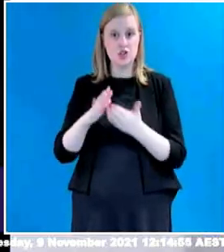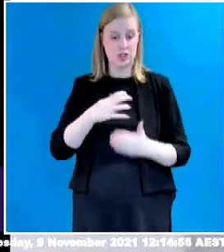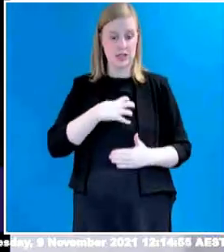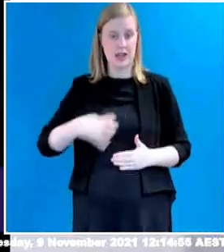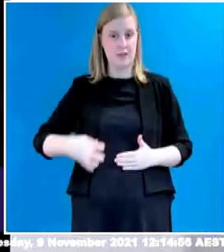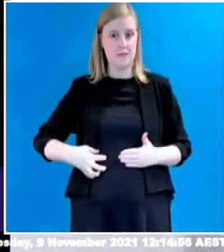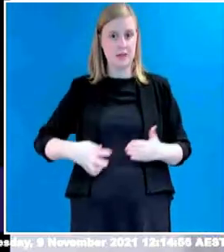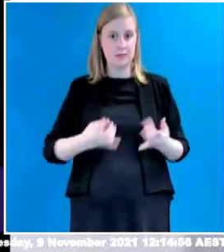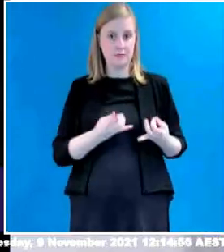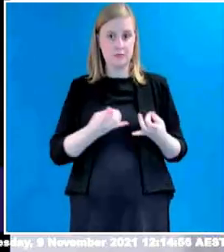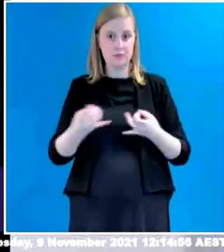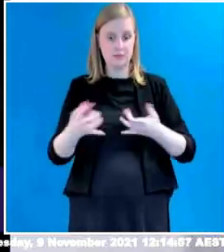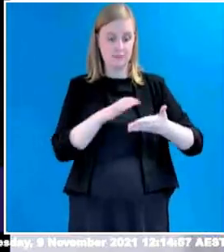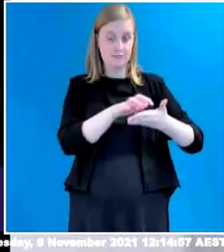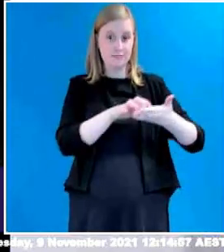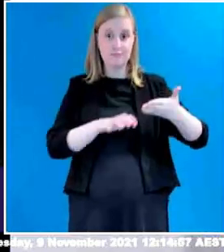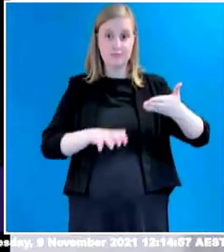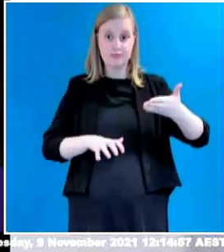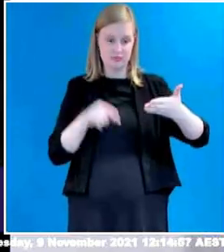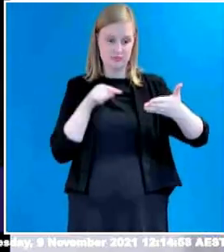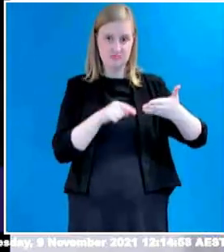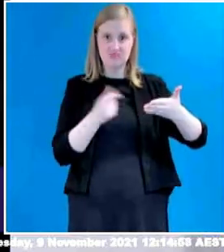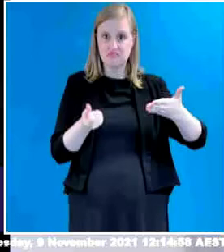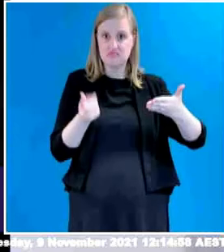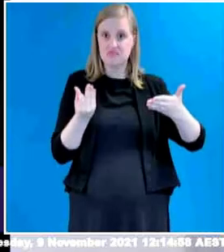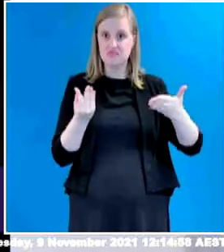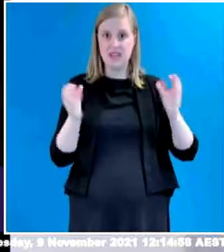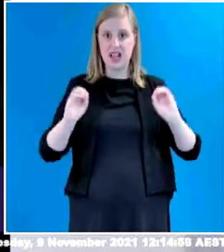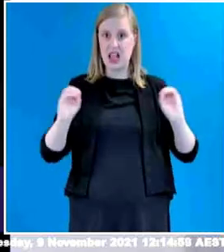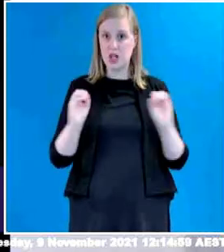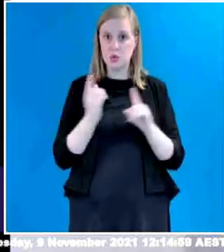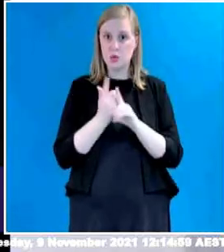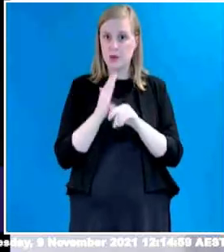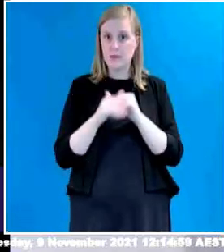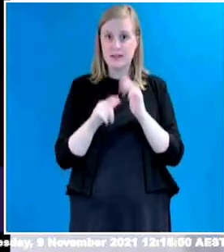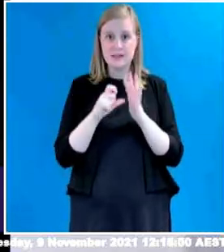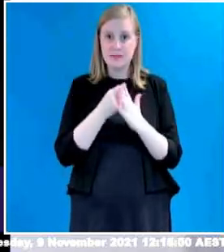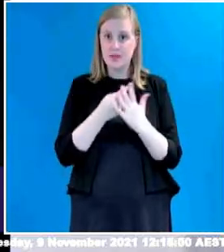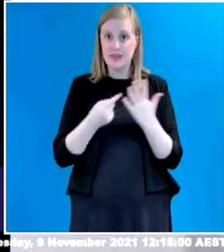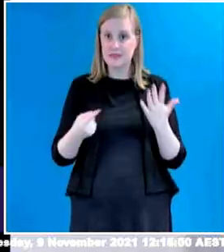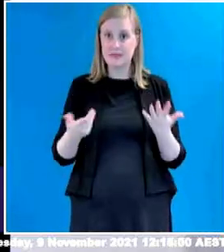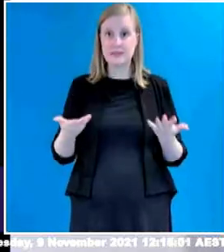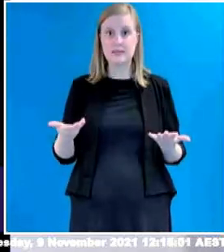disability in that particular plan and the ramifications for us.